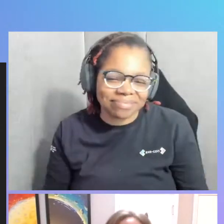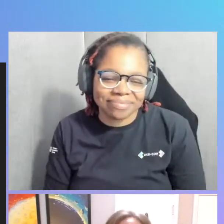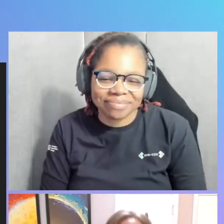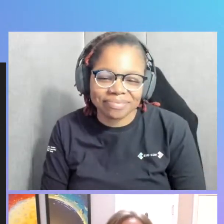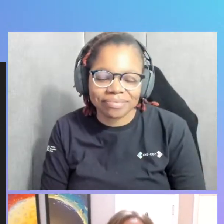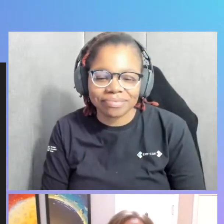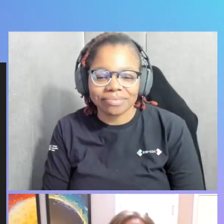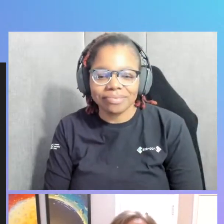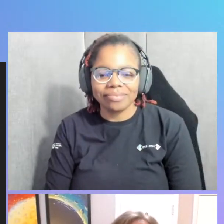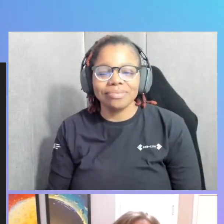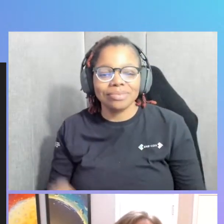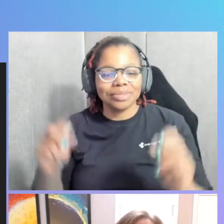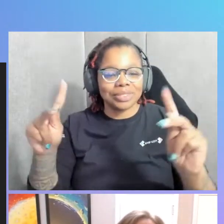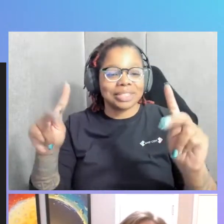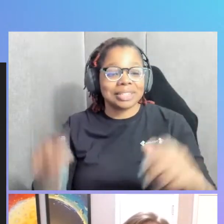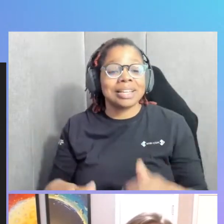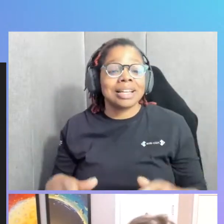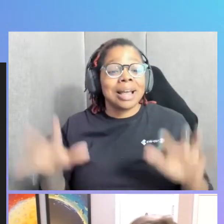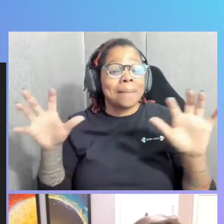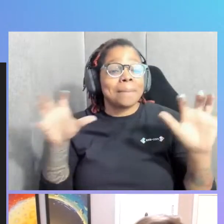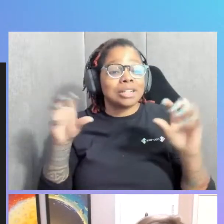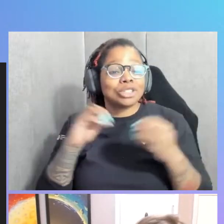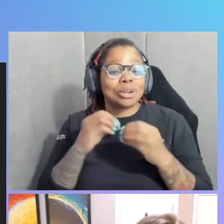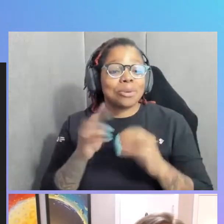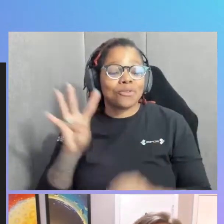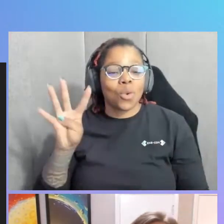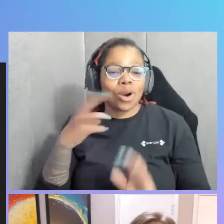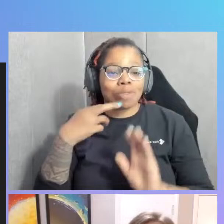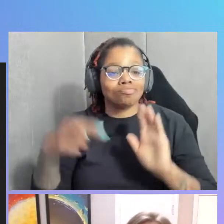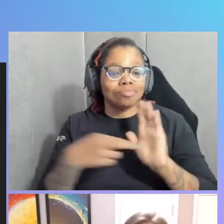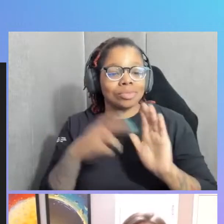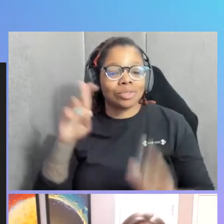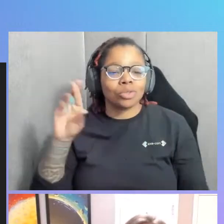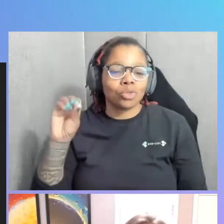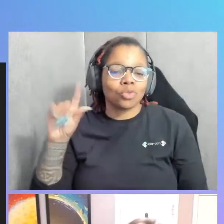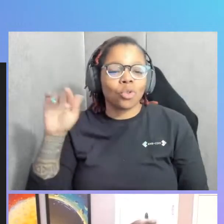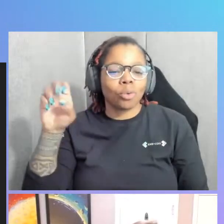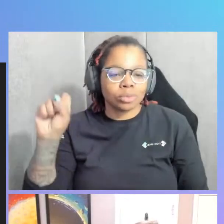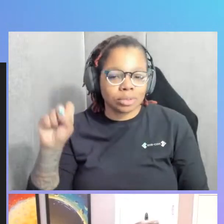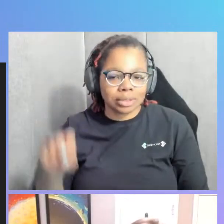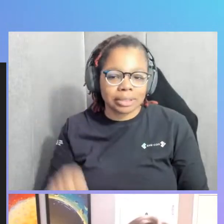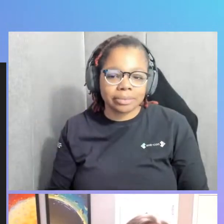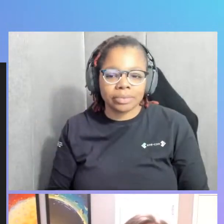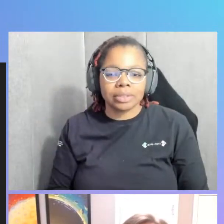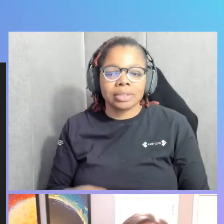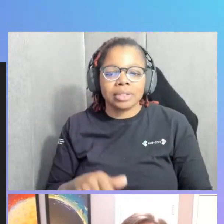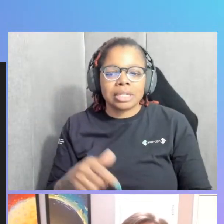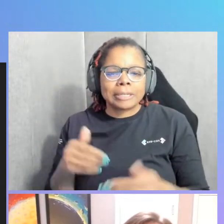number four rolls so slowly we